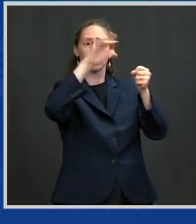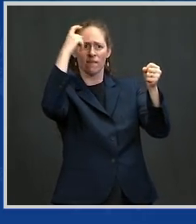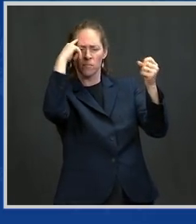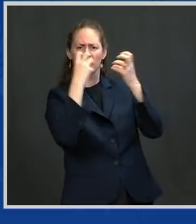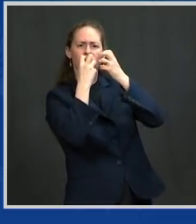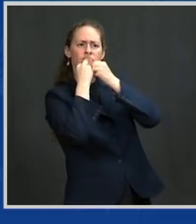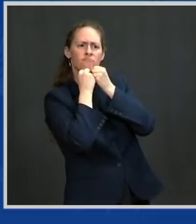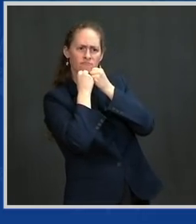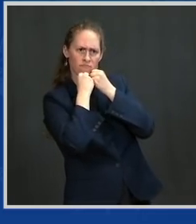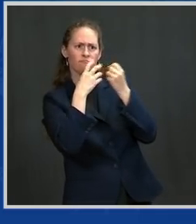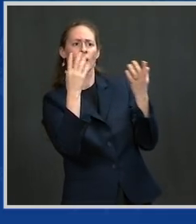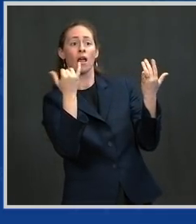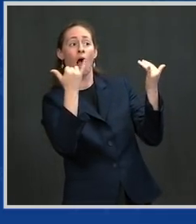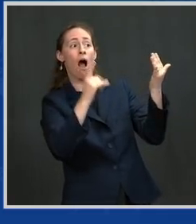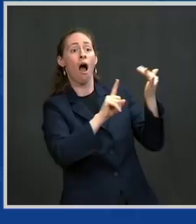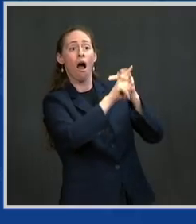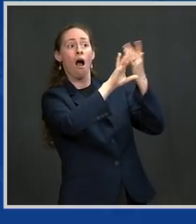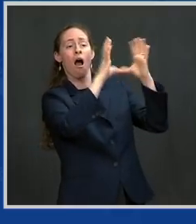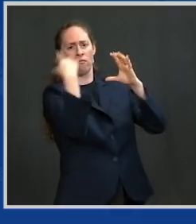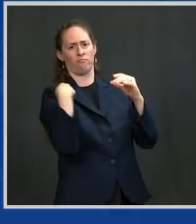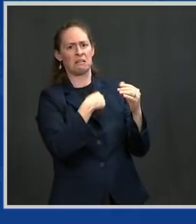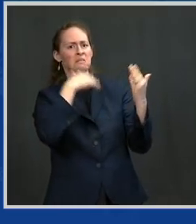and deliver for the needs and the needs of our people.